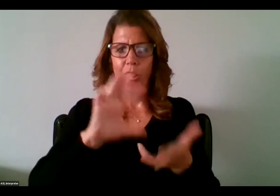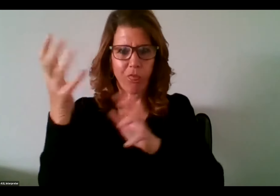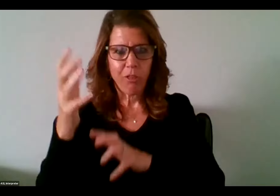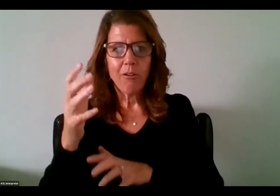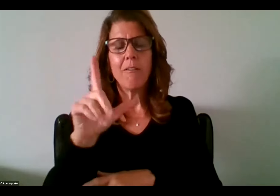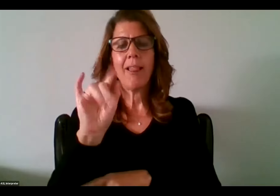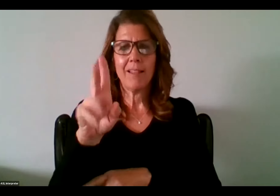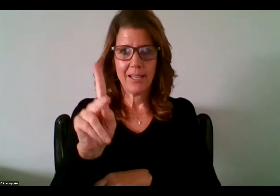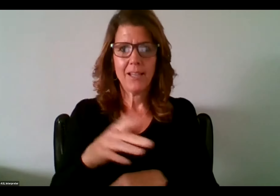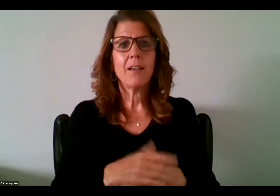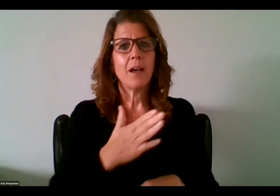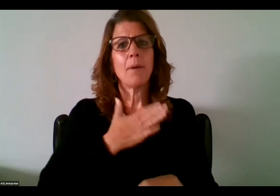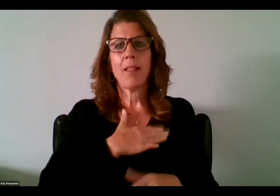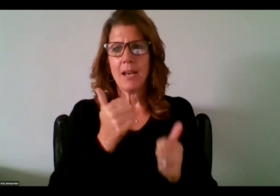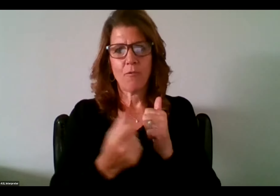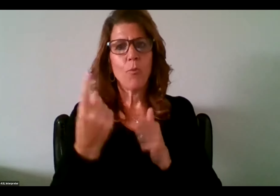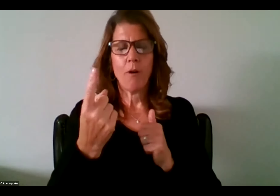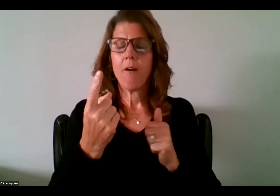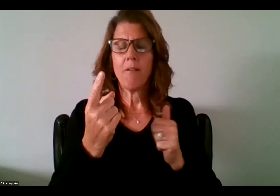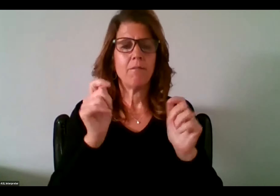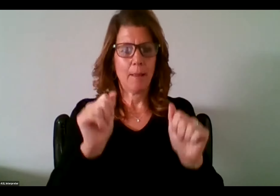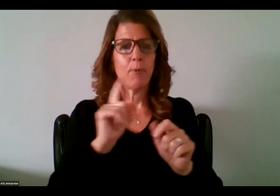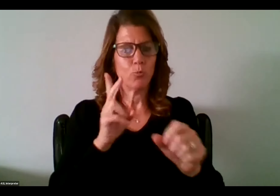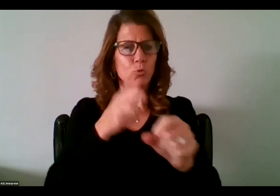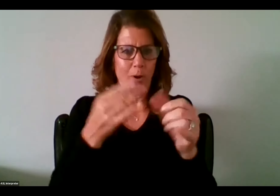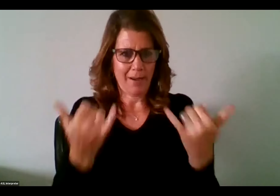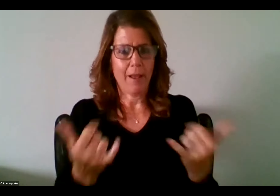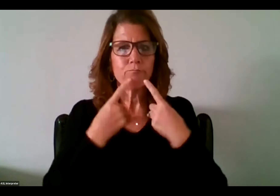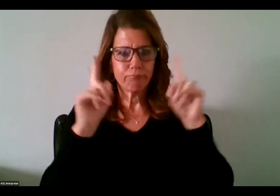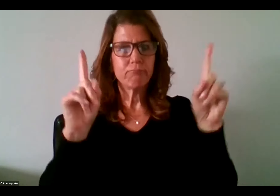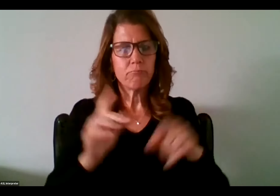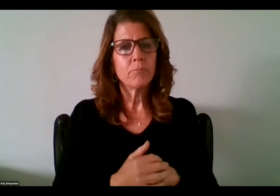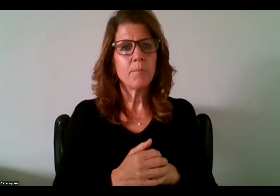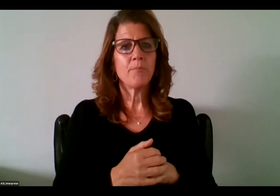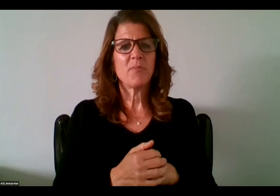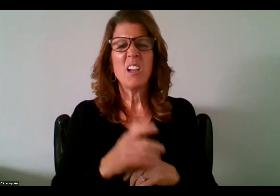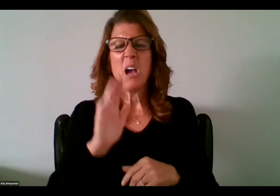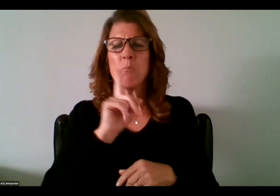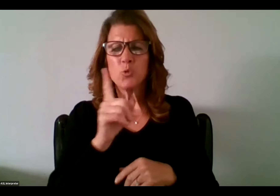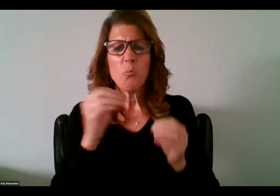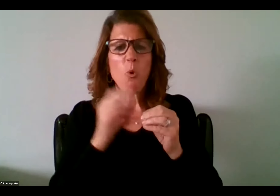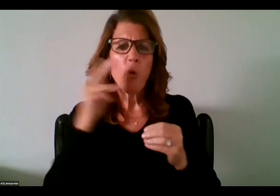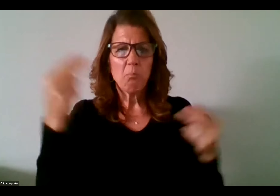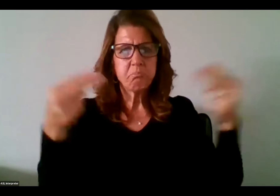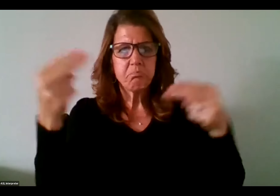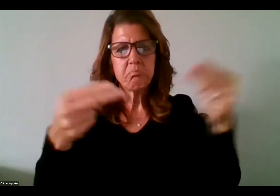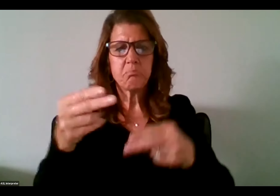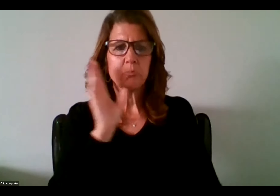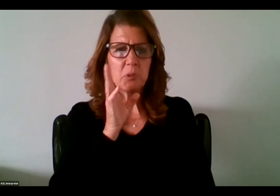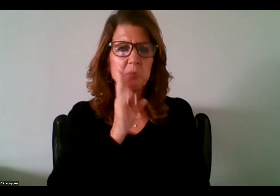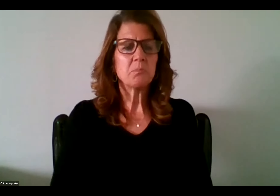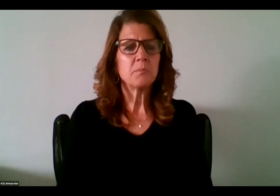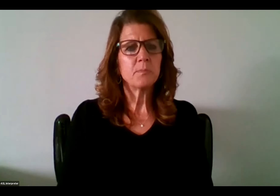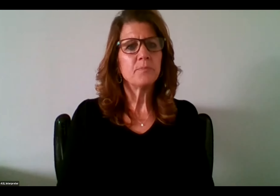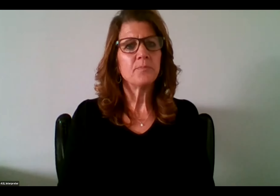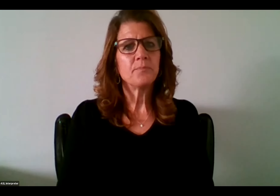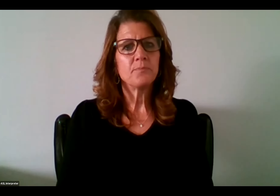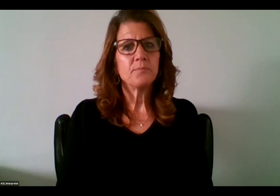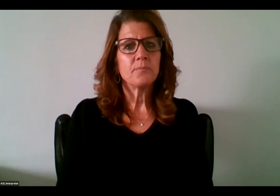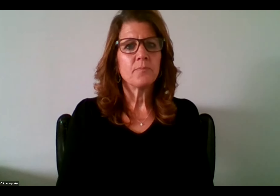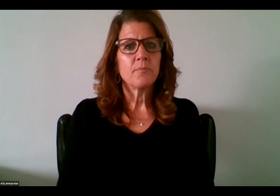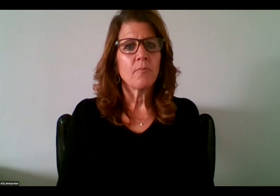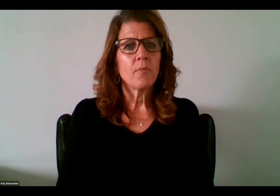you could get the new link and join us. We have